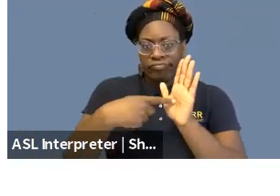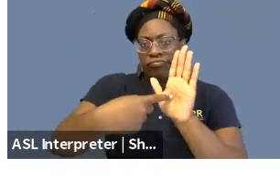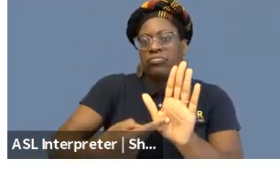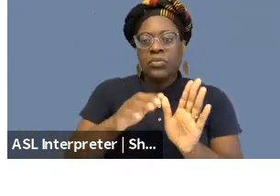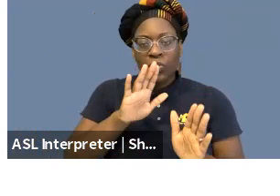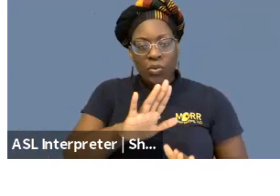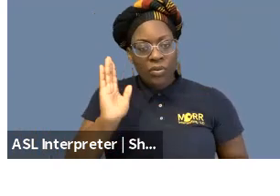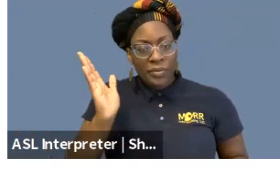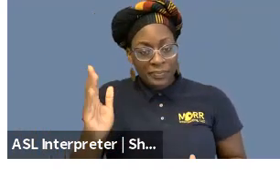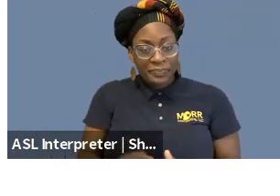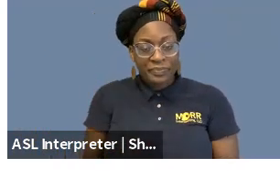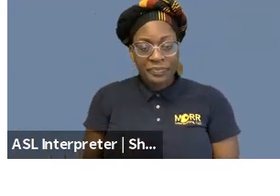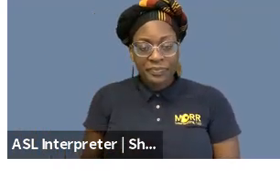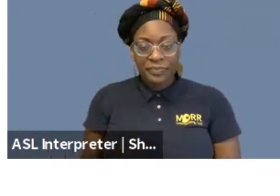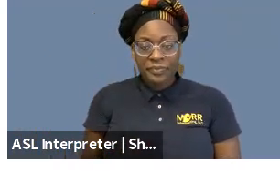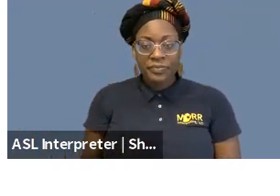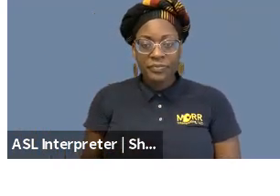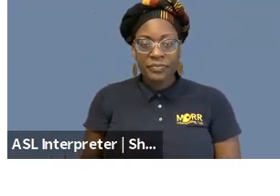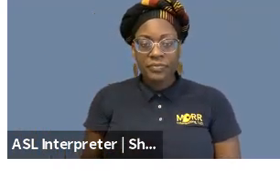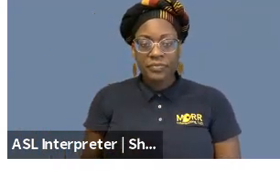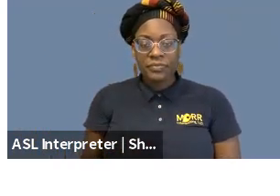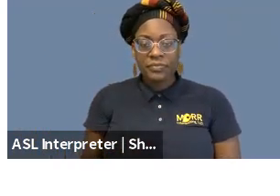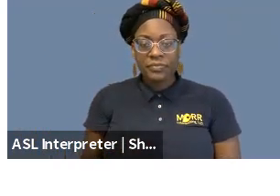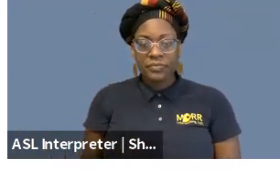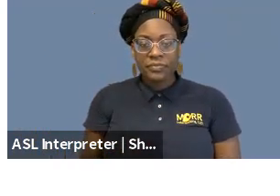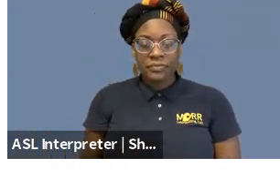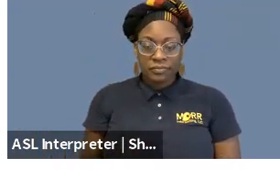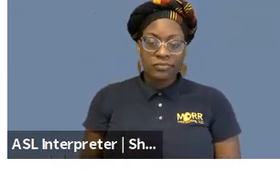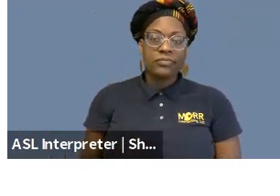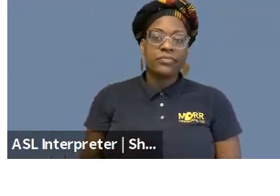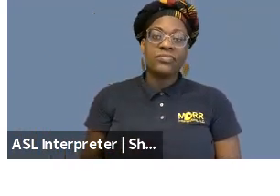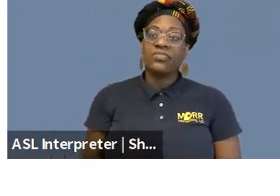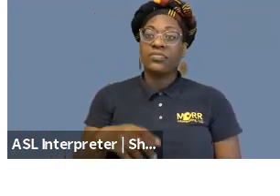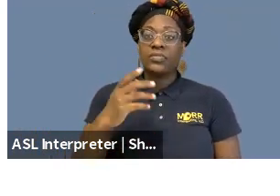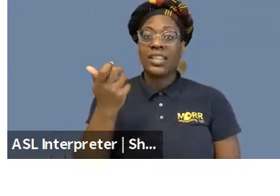To take this idea further, we might consider any form of research as containing a narrative arc.